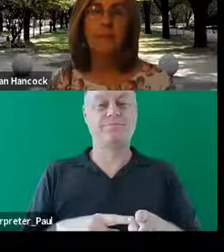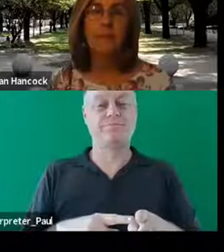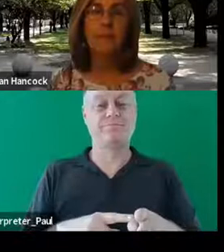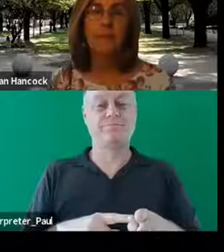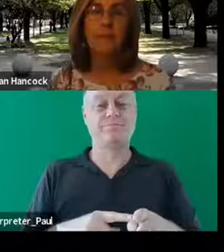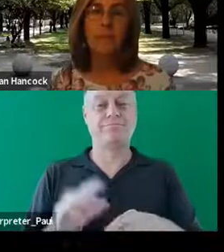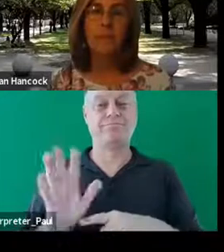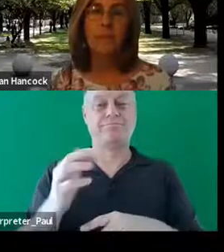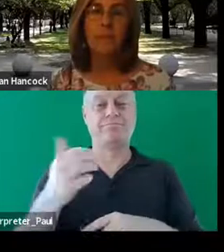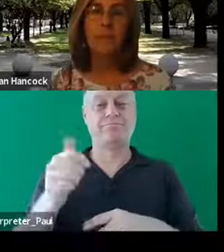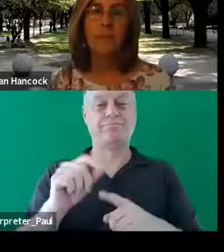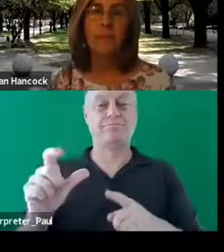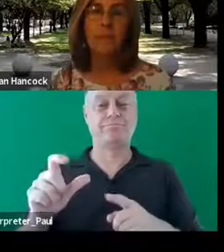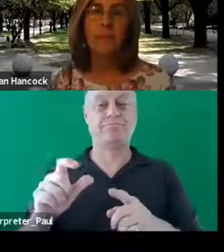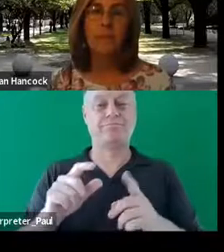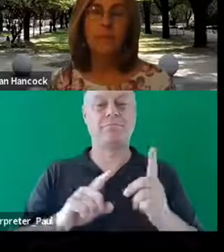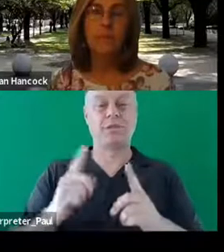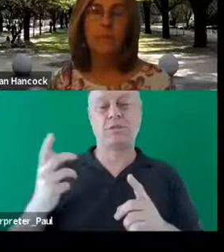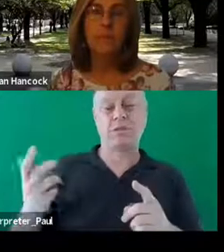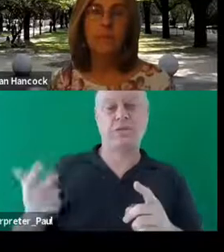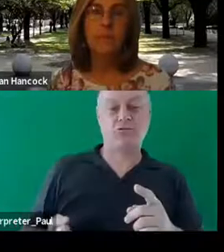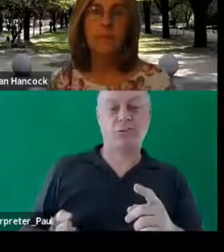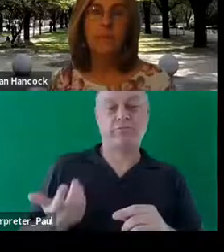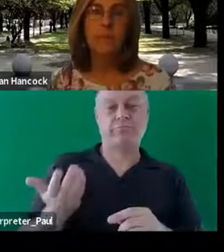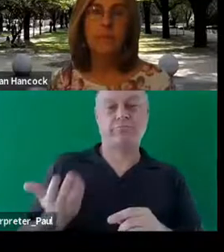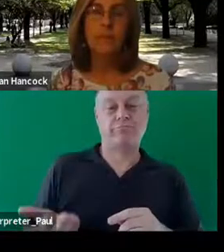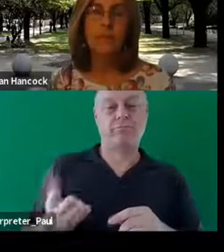percent of the mentor’s salaries were claimed from the Federal government at the end of the